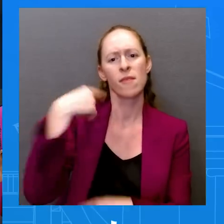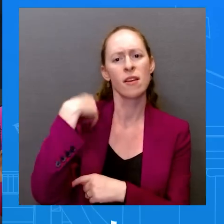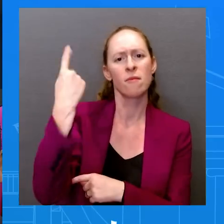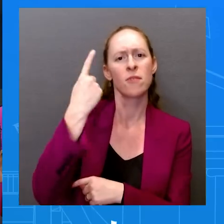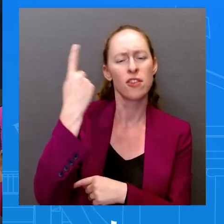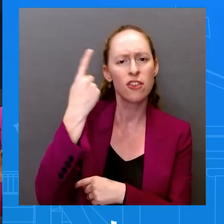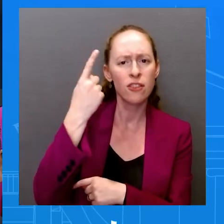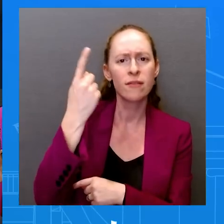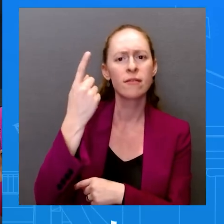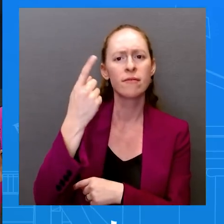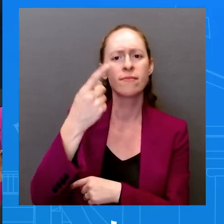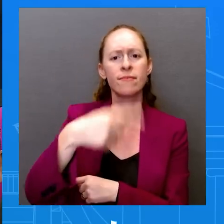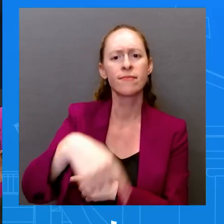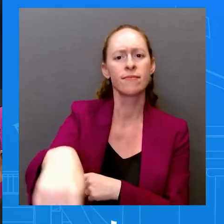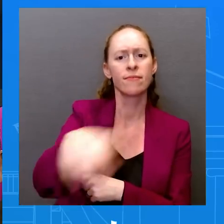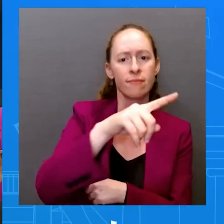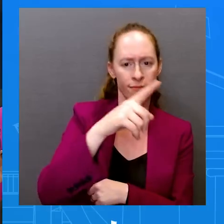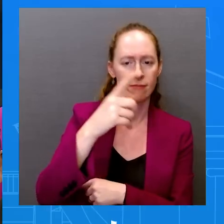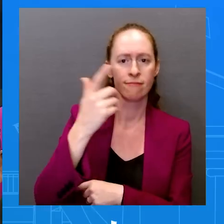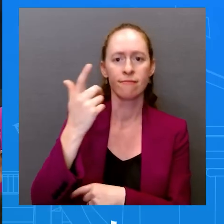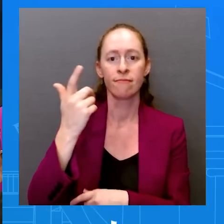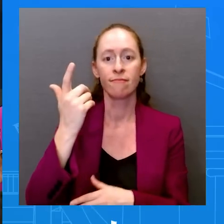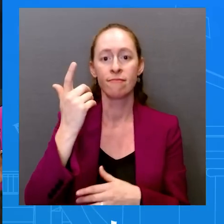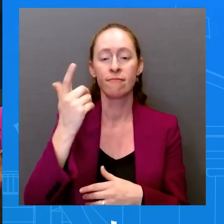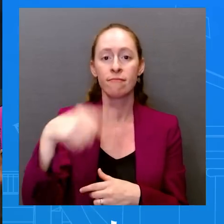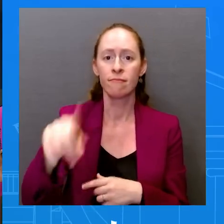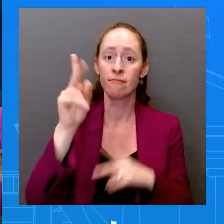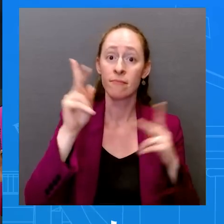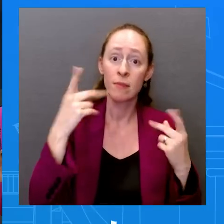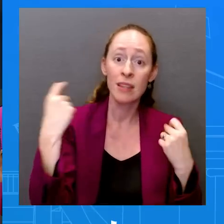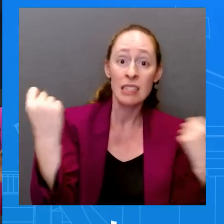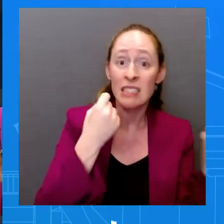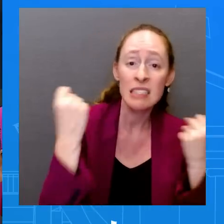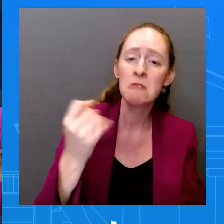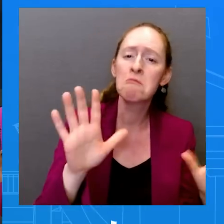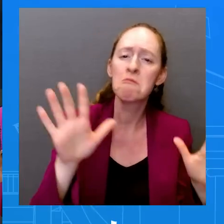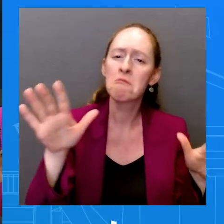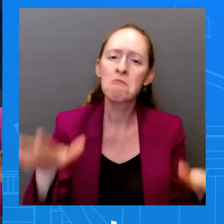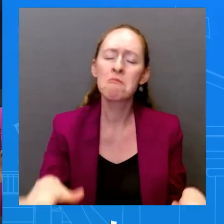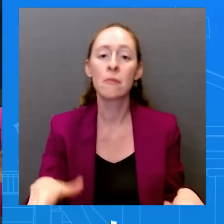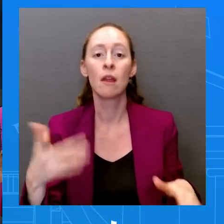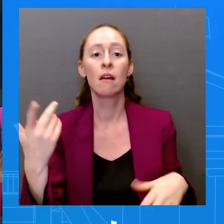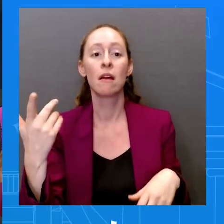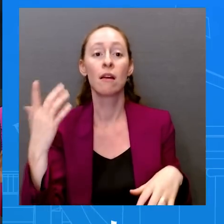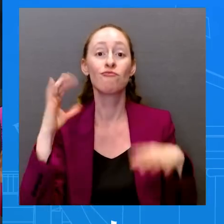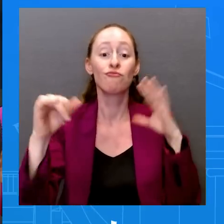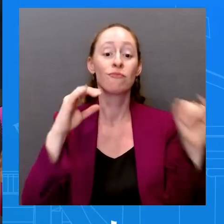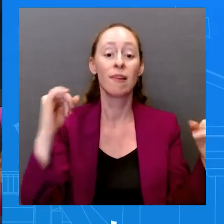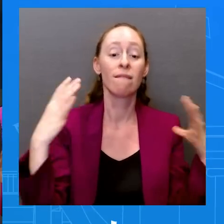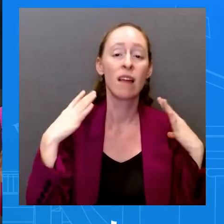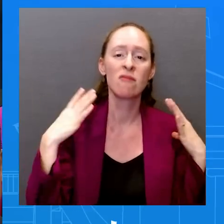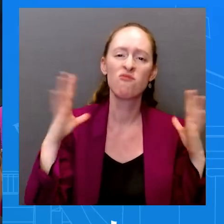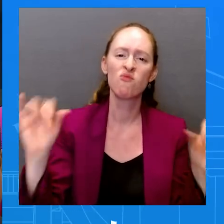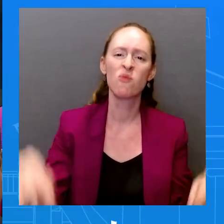Seventeen percent traveled less or canceled vacations. The President has been to his beach house six times. He went on vacation in North and South Carolina.